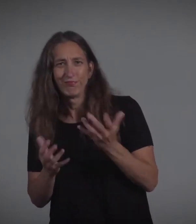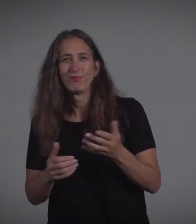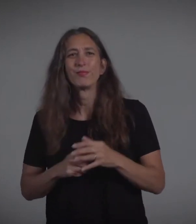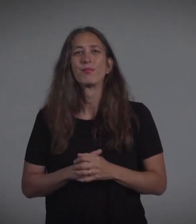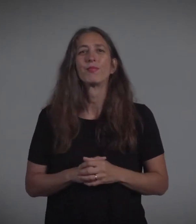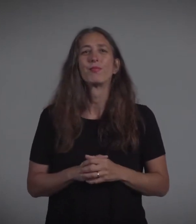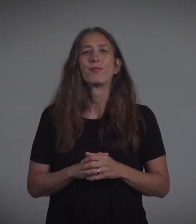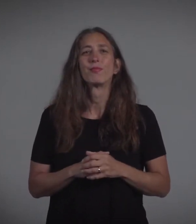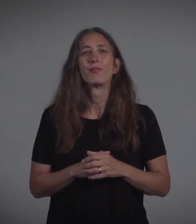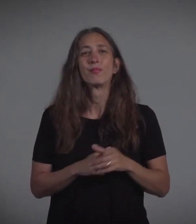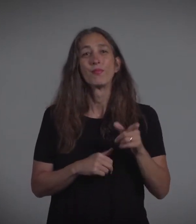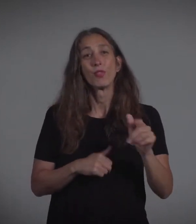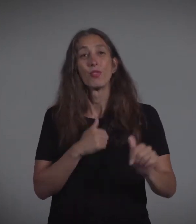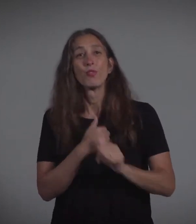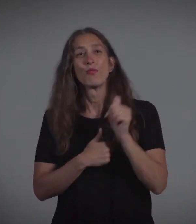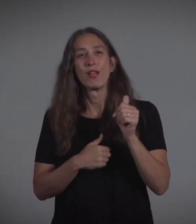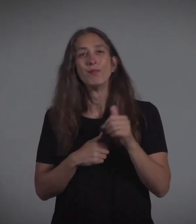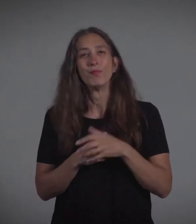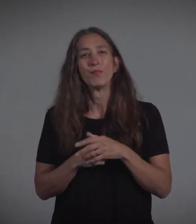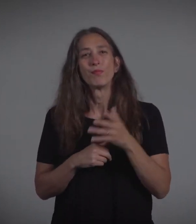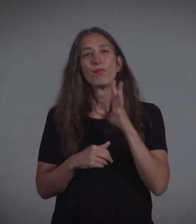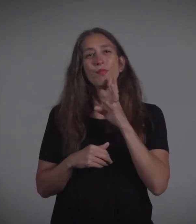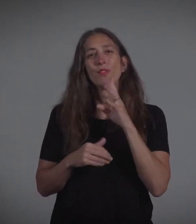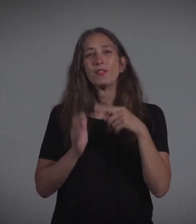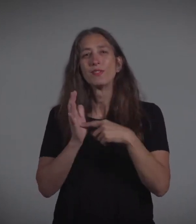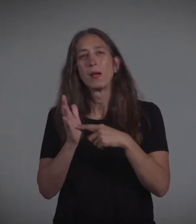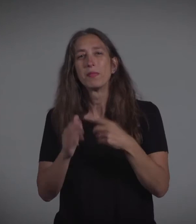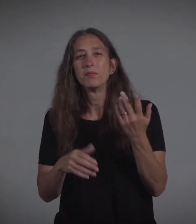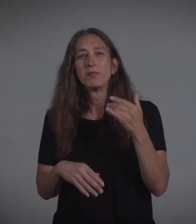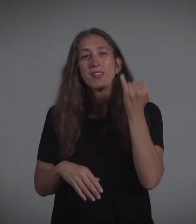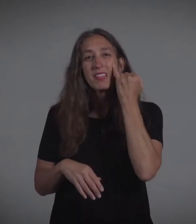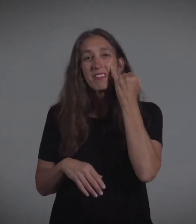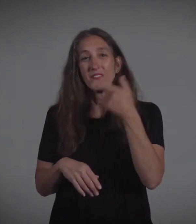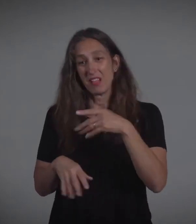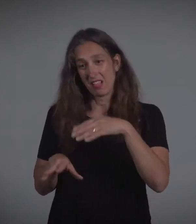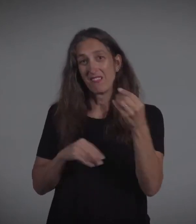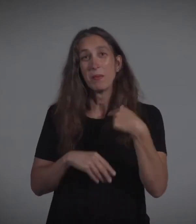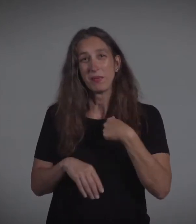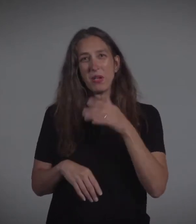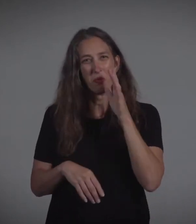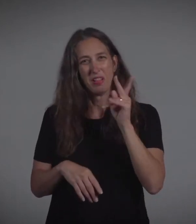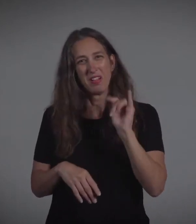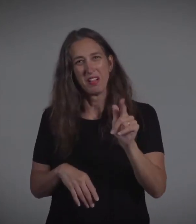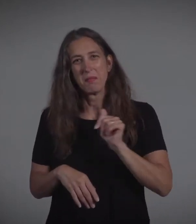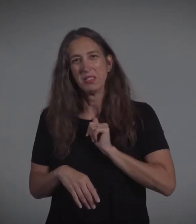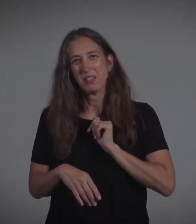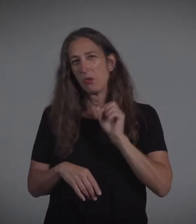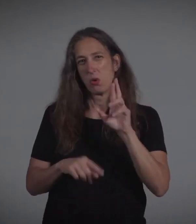they become financially dependent. If the partner says they will leave, the abuser may say, "If you leave me, I'll kill myself."